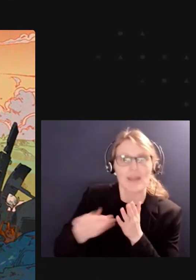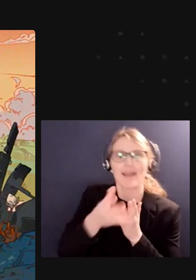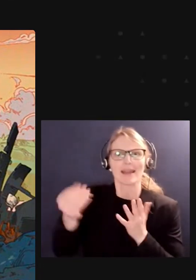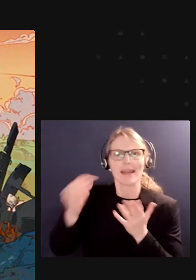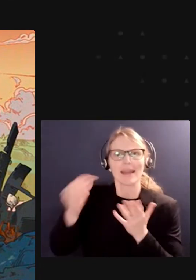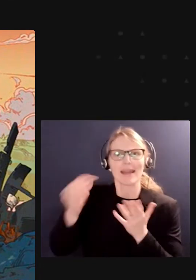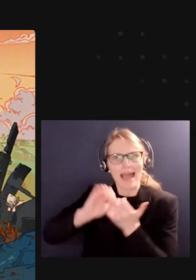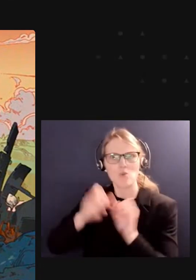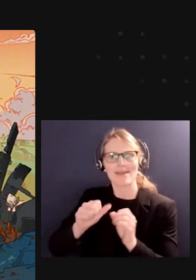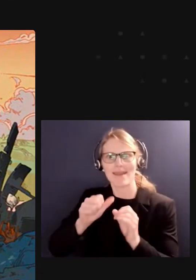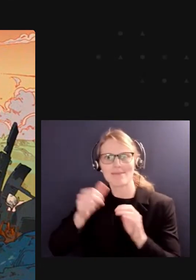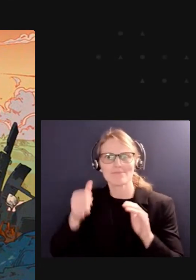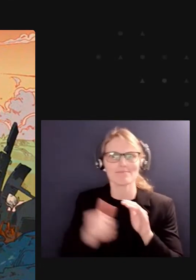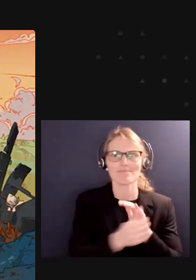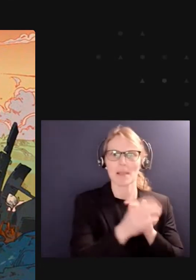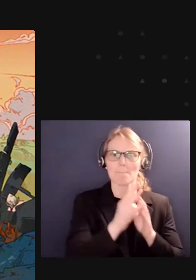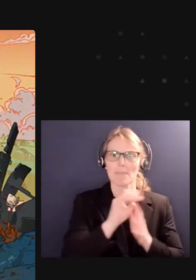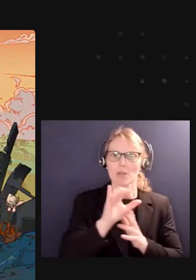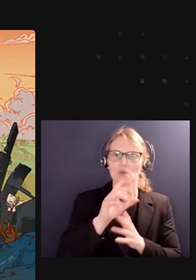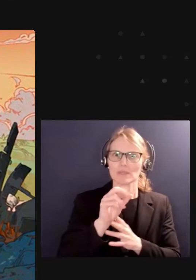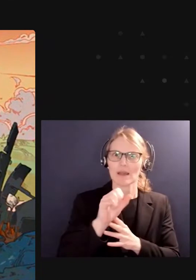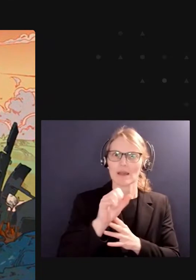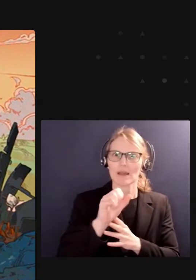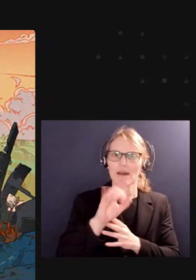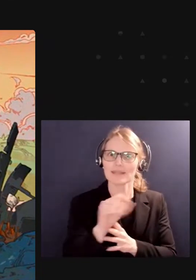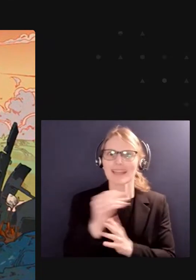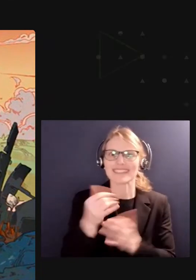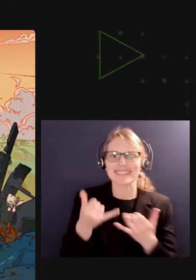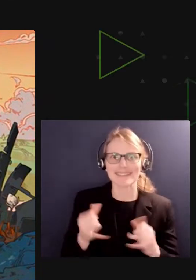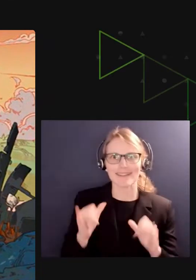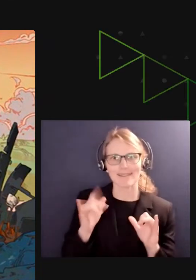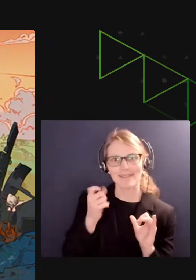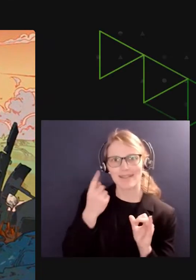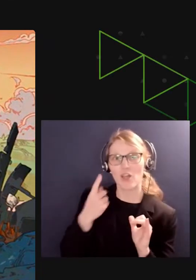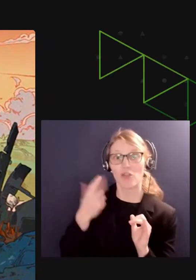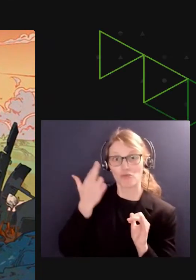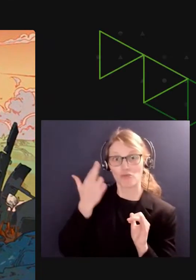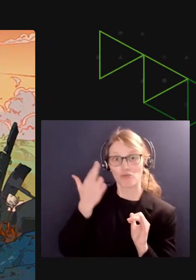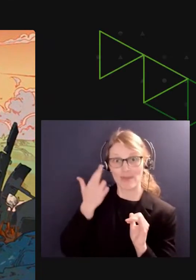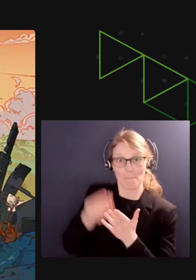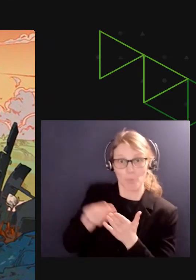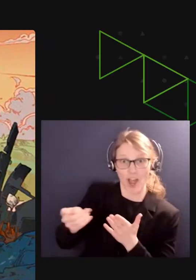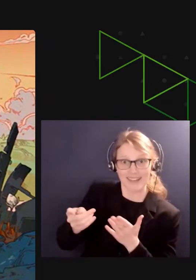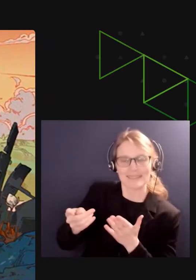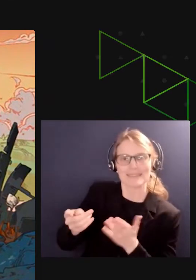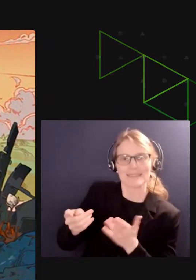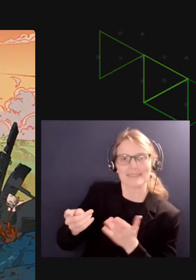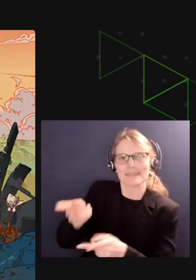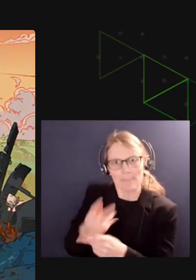and still keep that thing that we bought them for really protected and special, which led me to my current role,